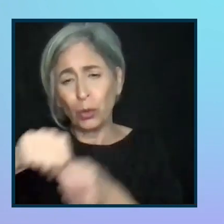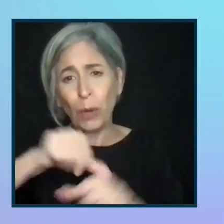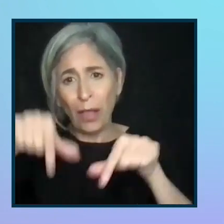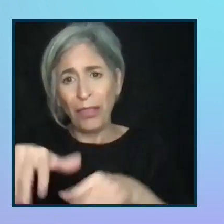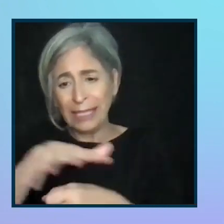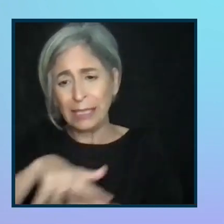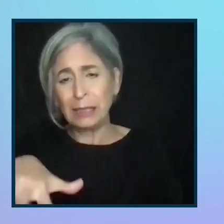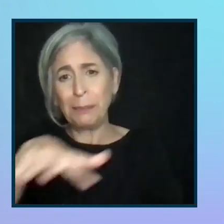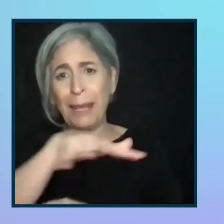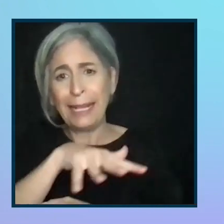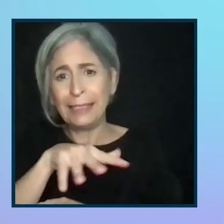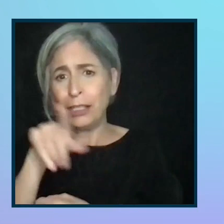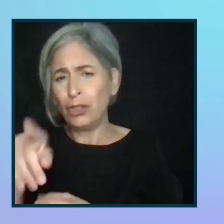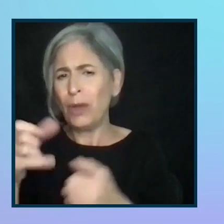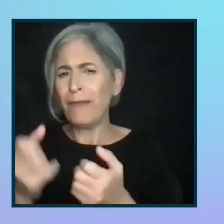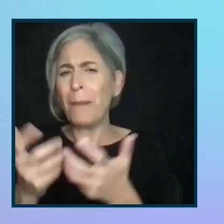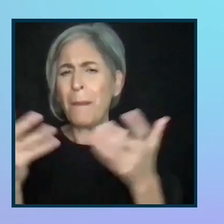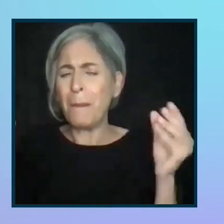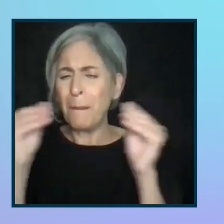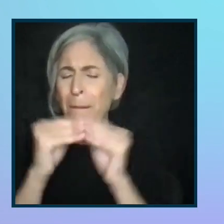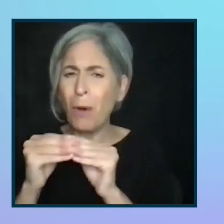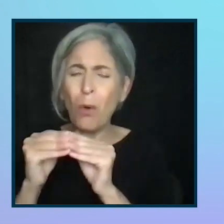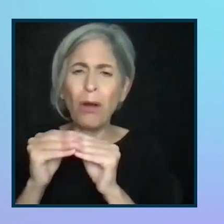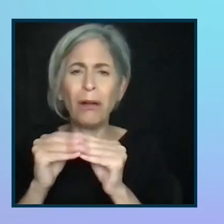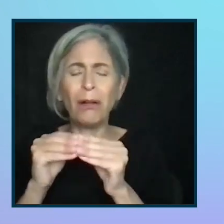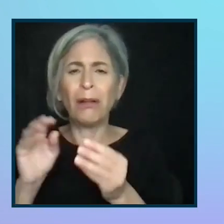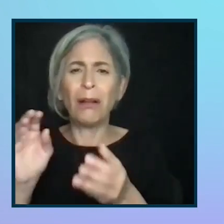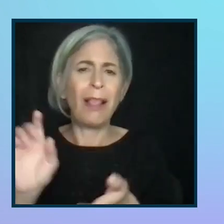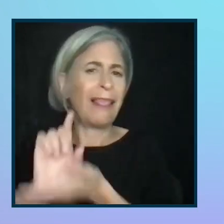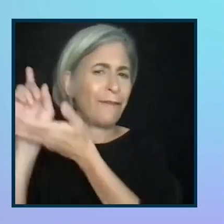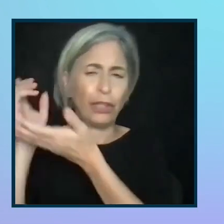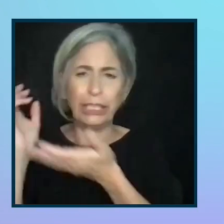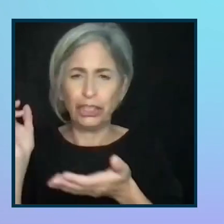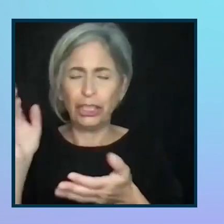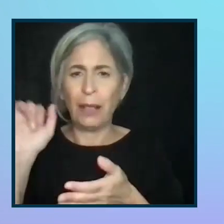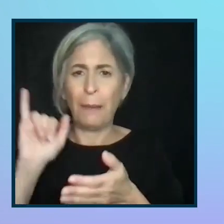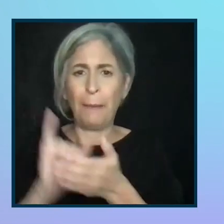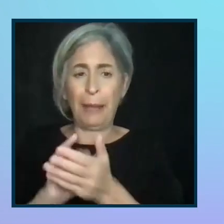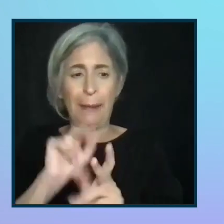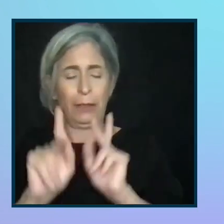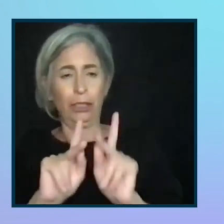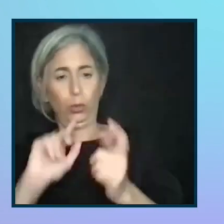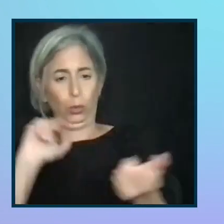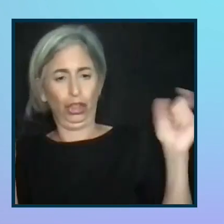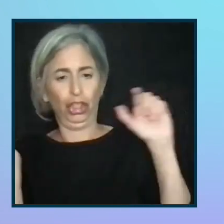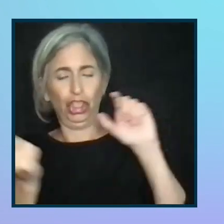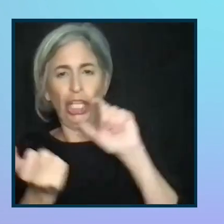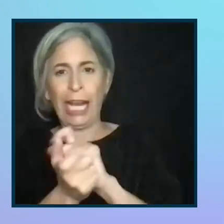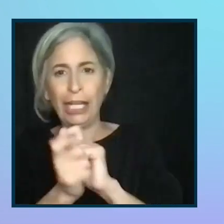And you have way more leverage each person watching this to change the culture than you know,